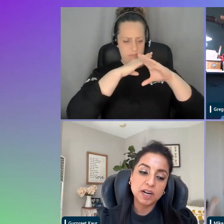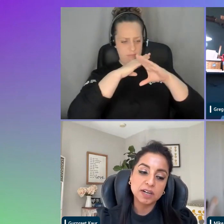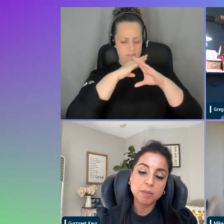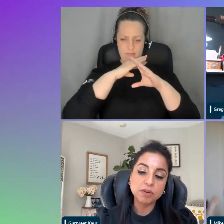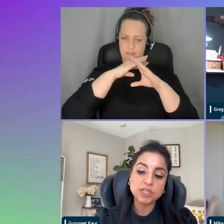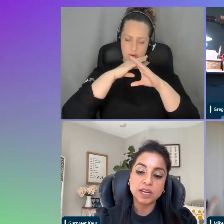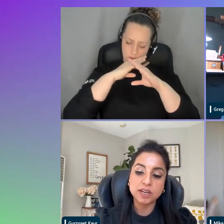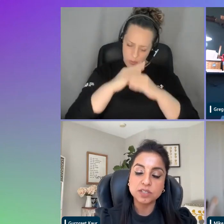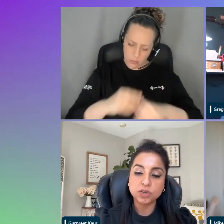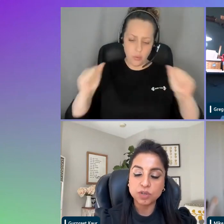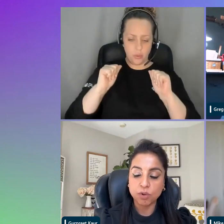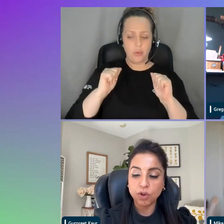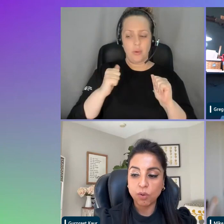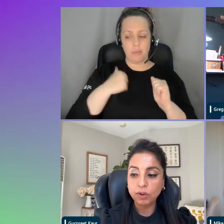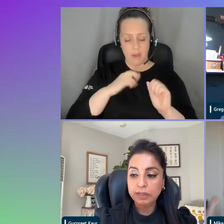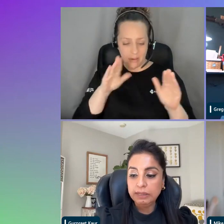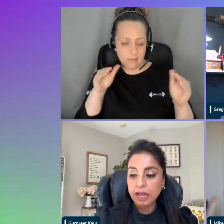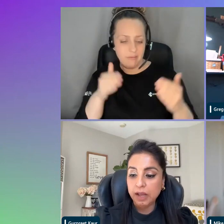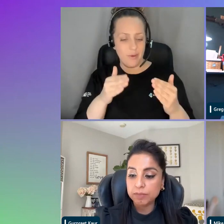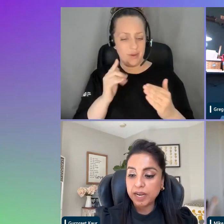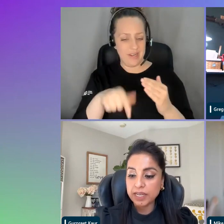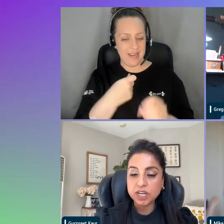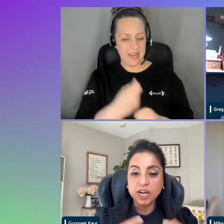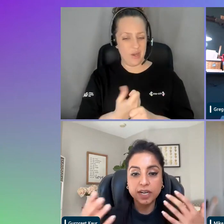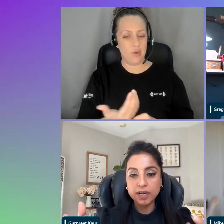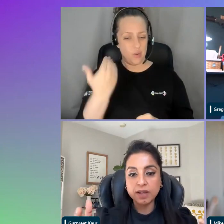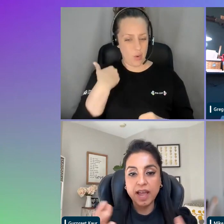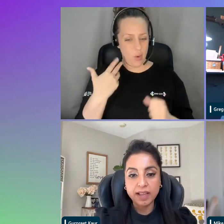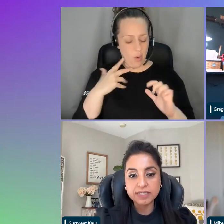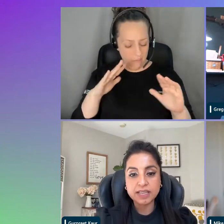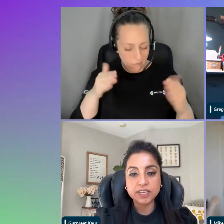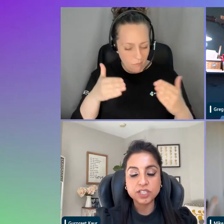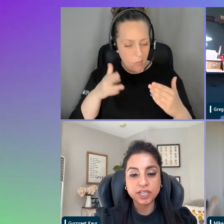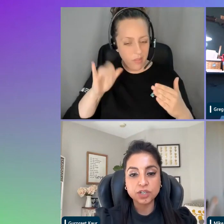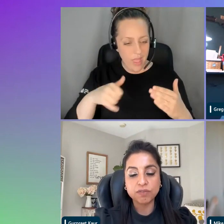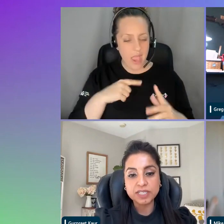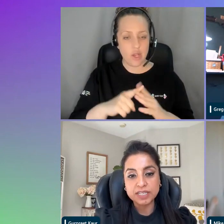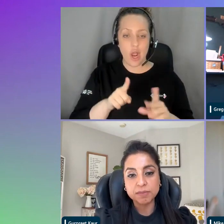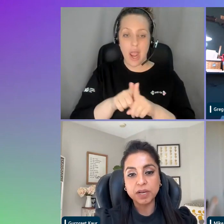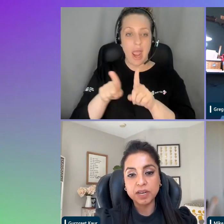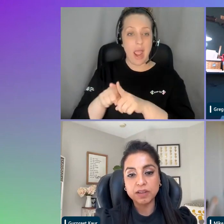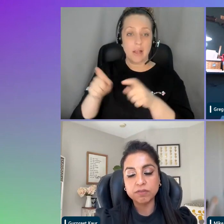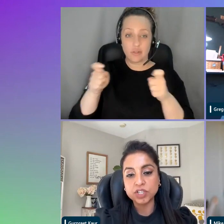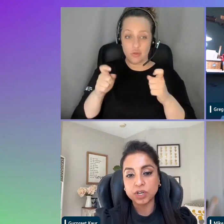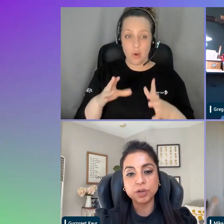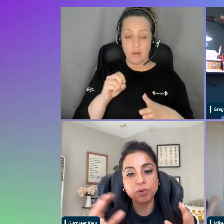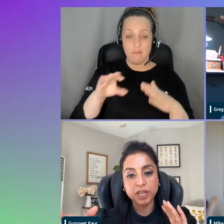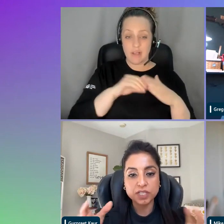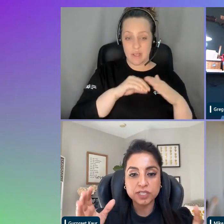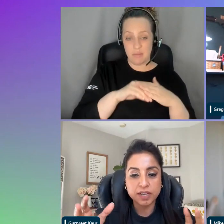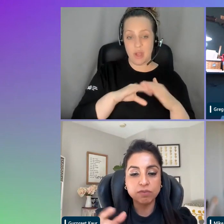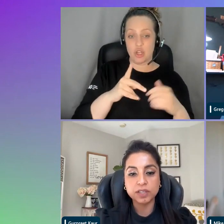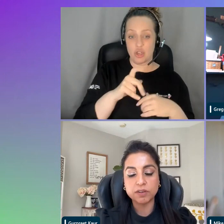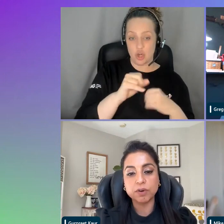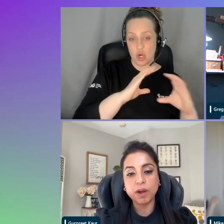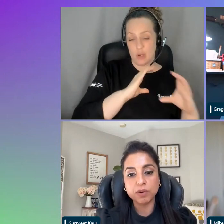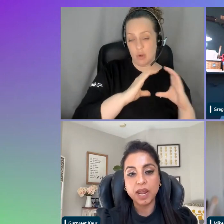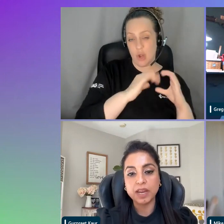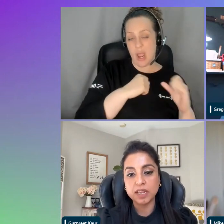about ten years or so ago. Um, and I started as a director of accessibility with charter Communications. I worked there